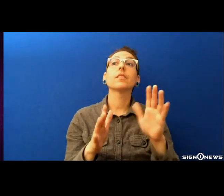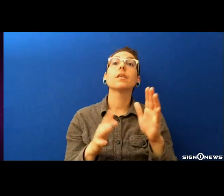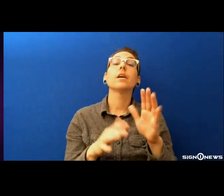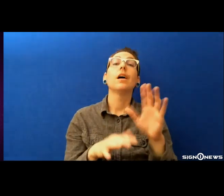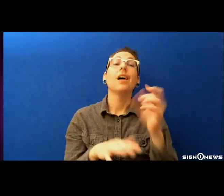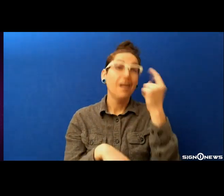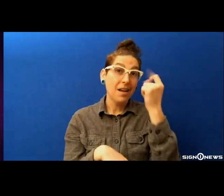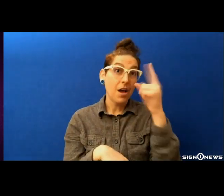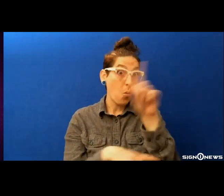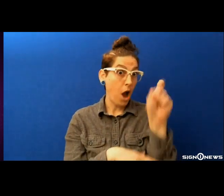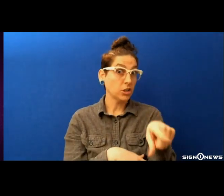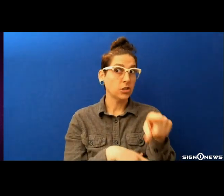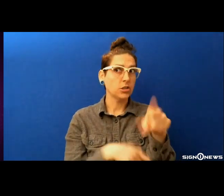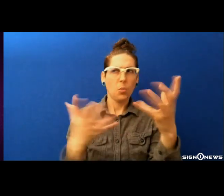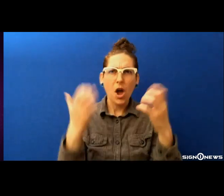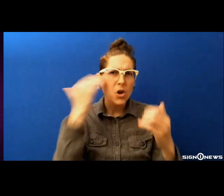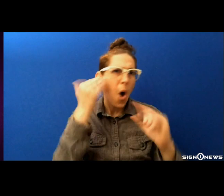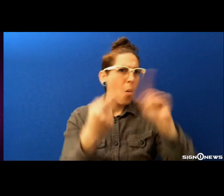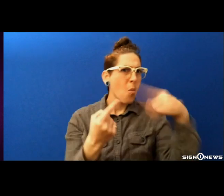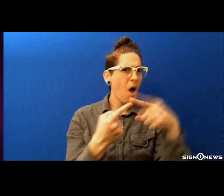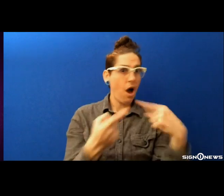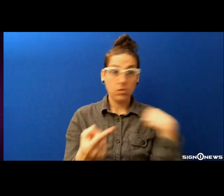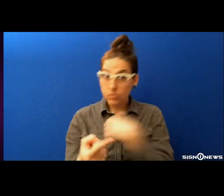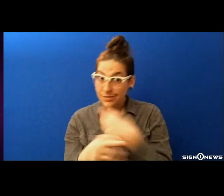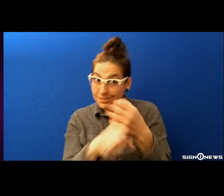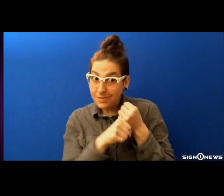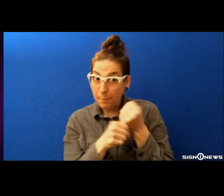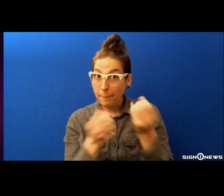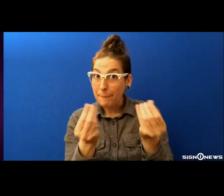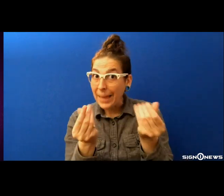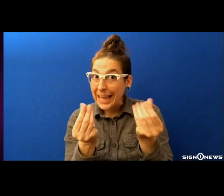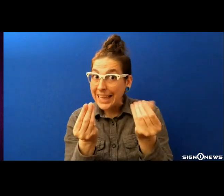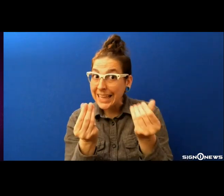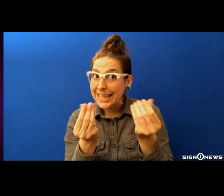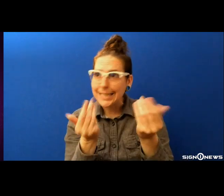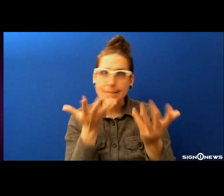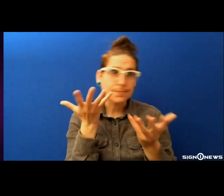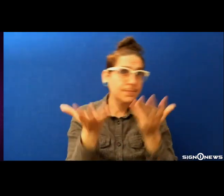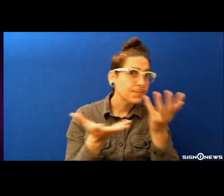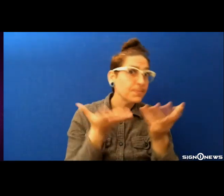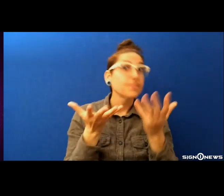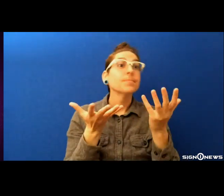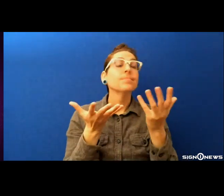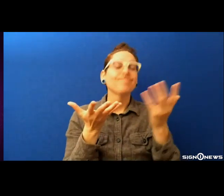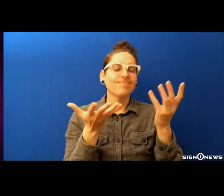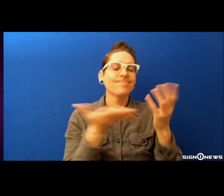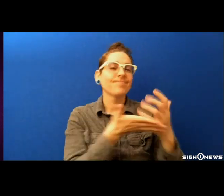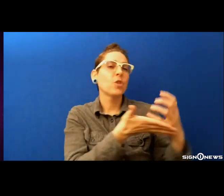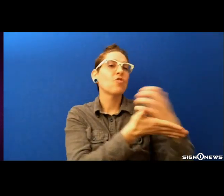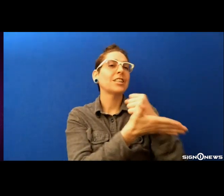So the question now is when will you see the benefits?